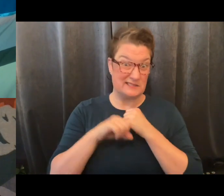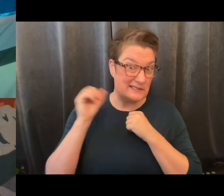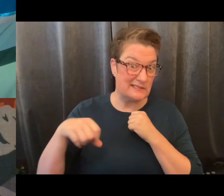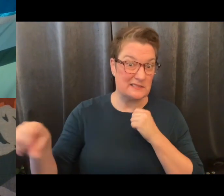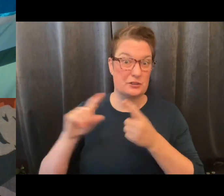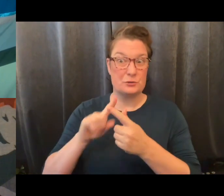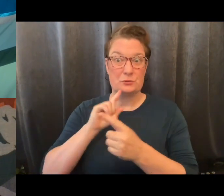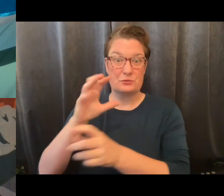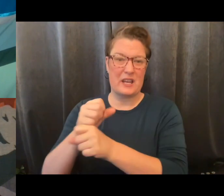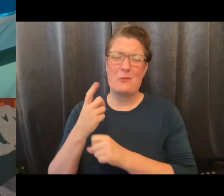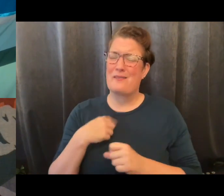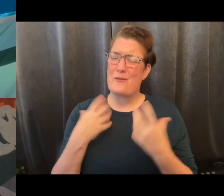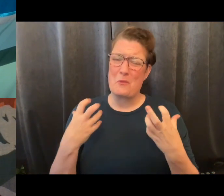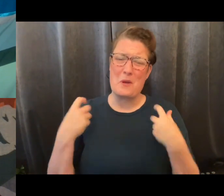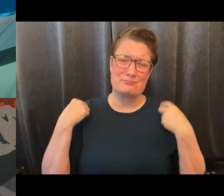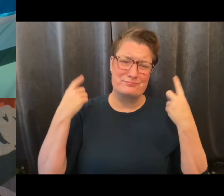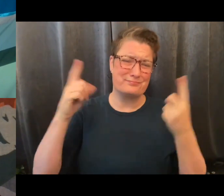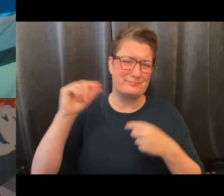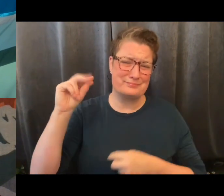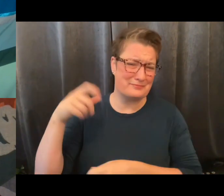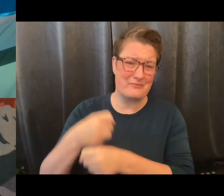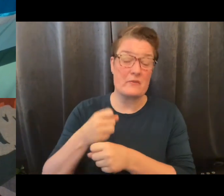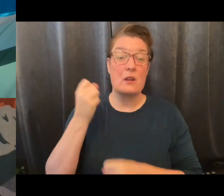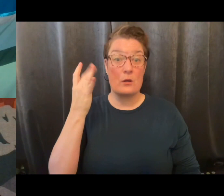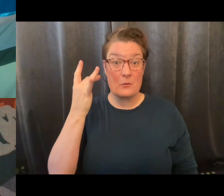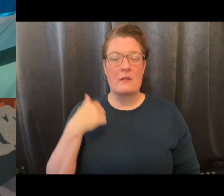I've wanted one for decades, is because I didn't want to get one that was made